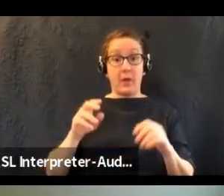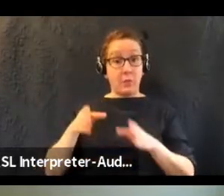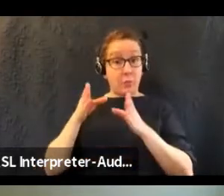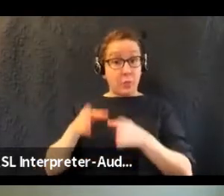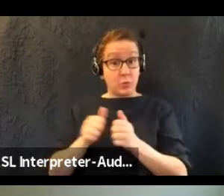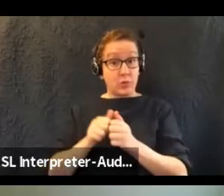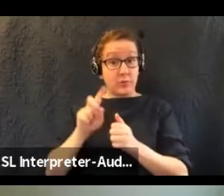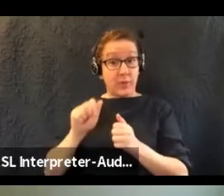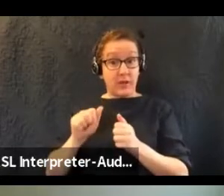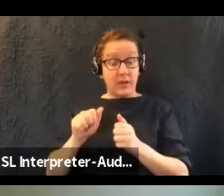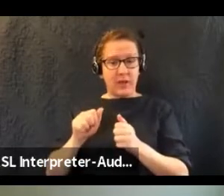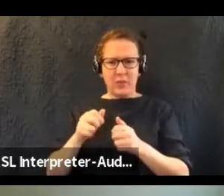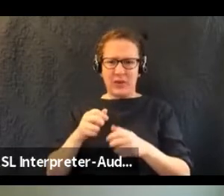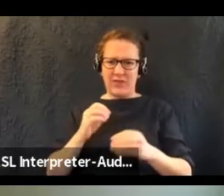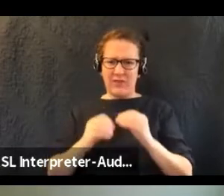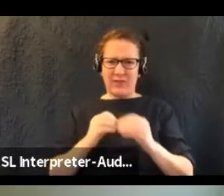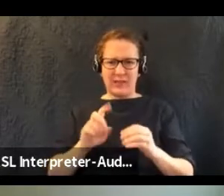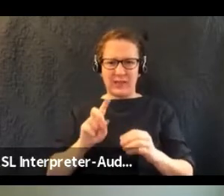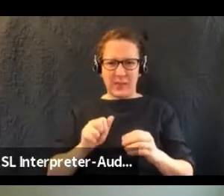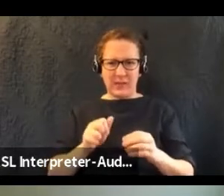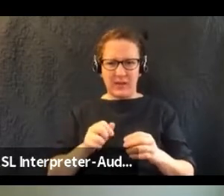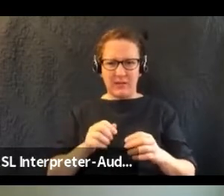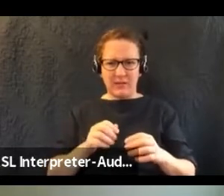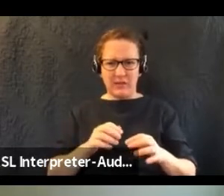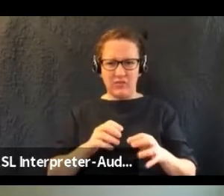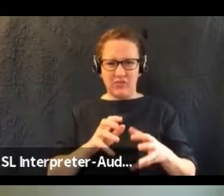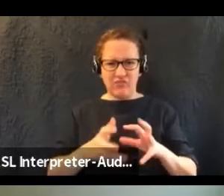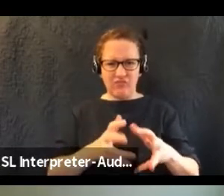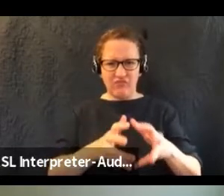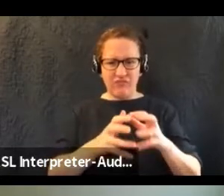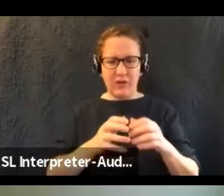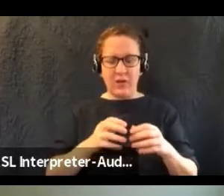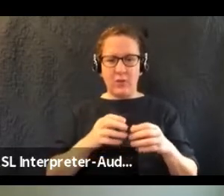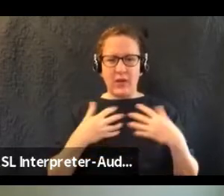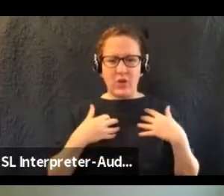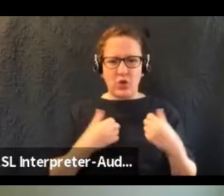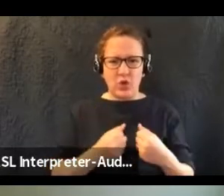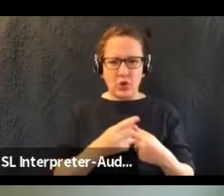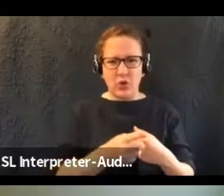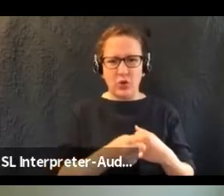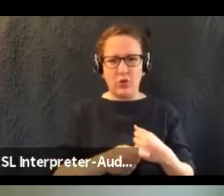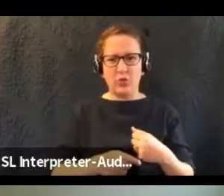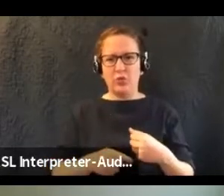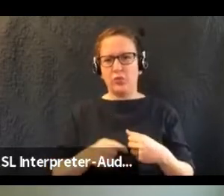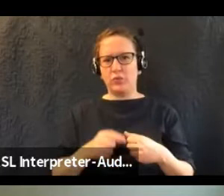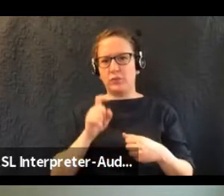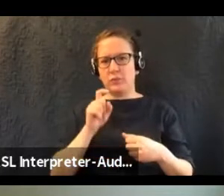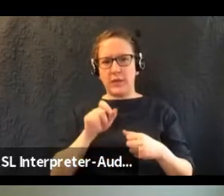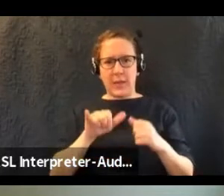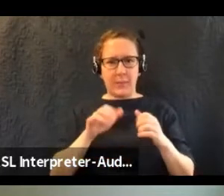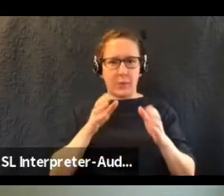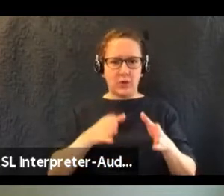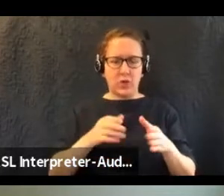is what needs to be fixed, or cured, we need to have this person overcome their disability